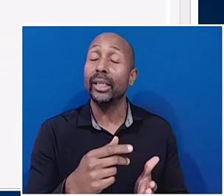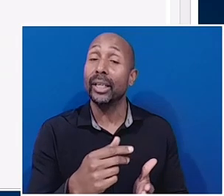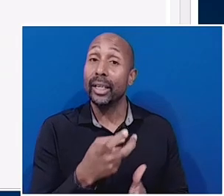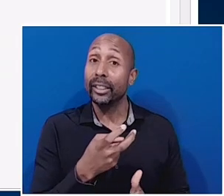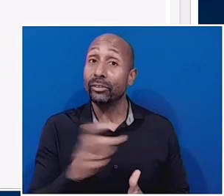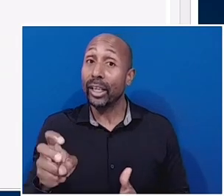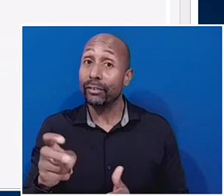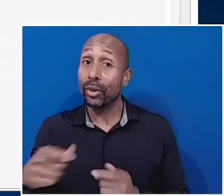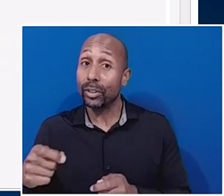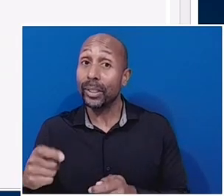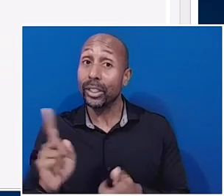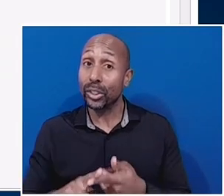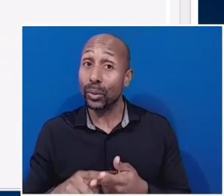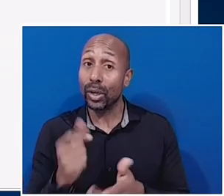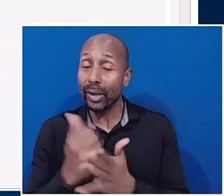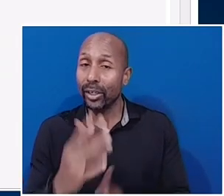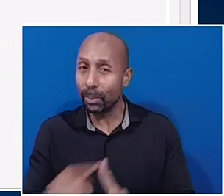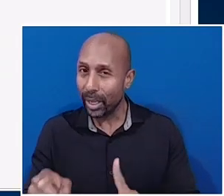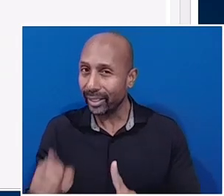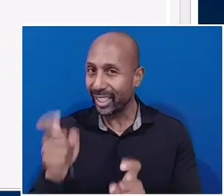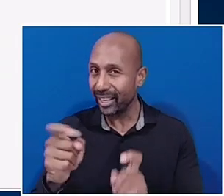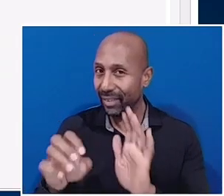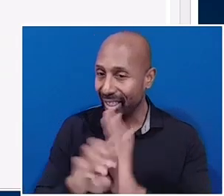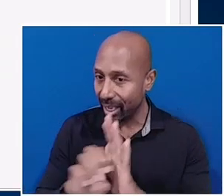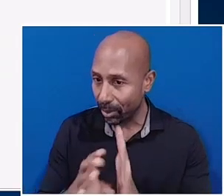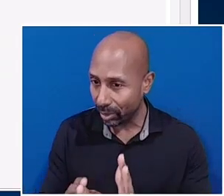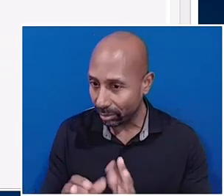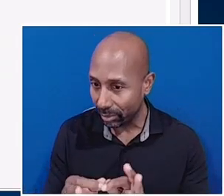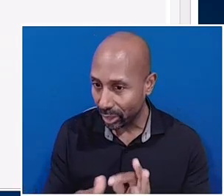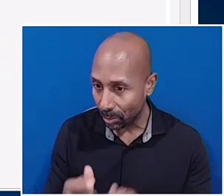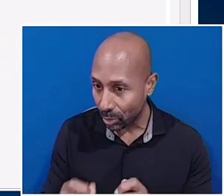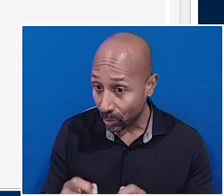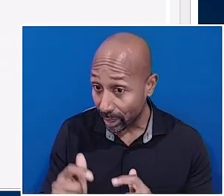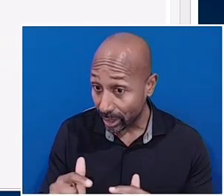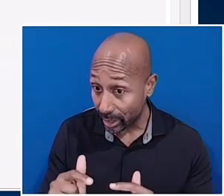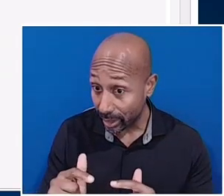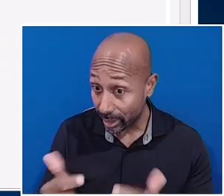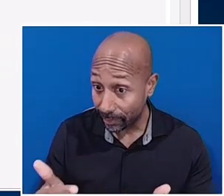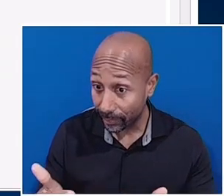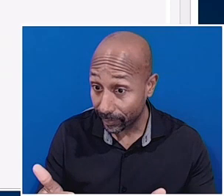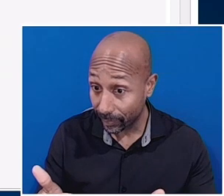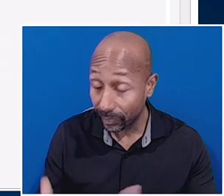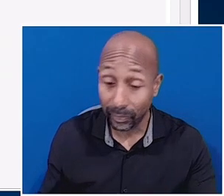If a DEAC-accredited institution moved to WASC, spent six years in their first cycle